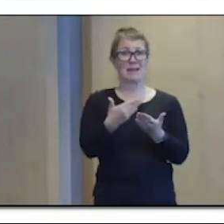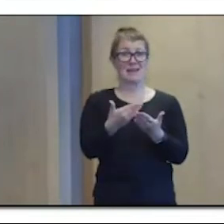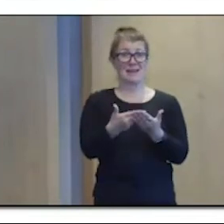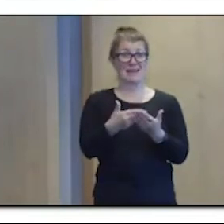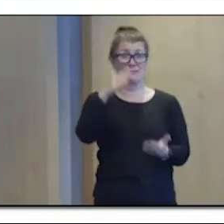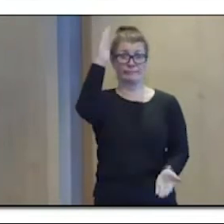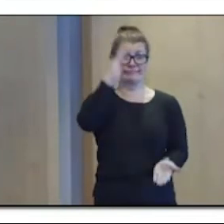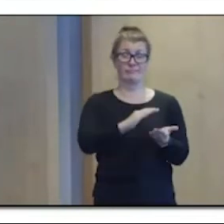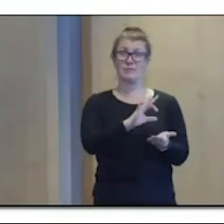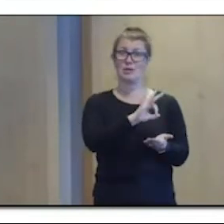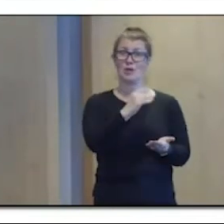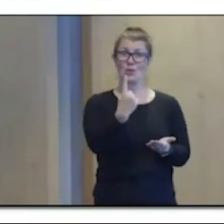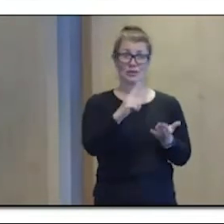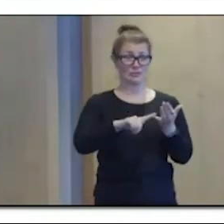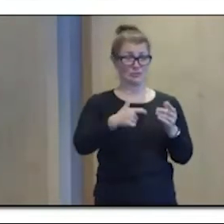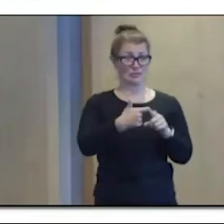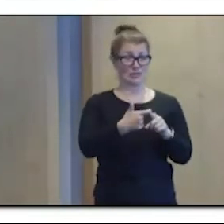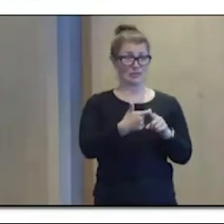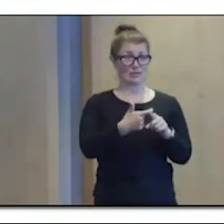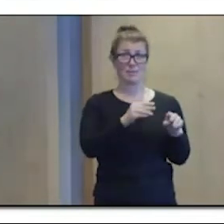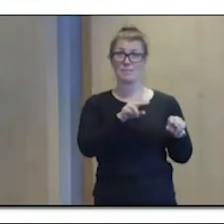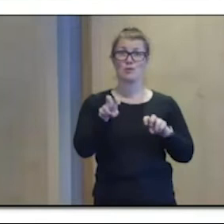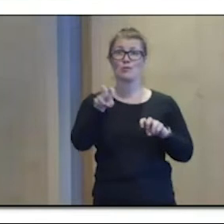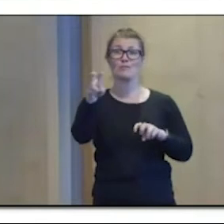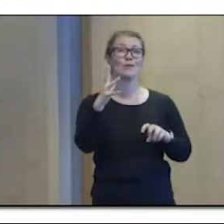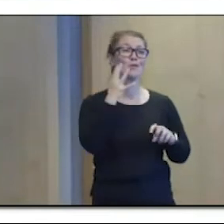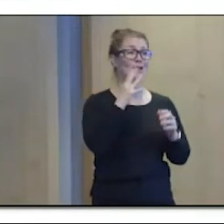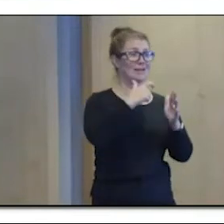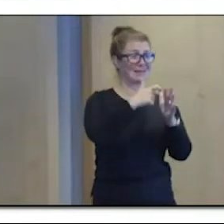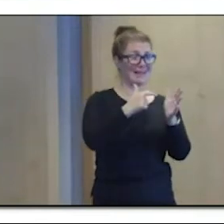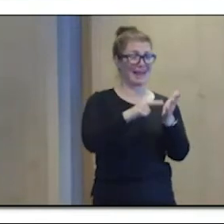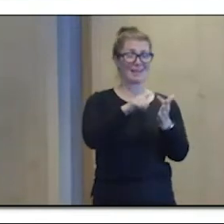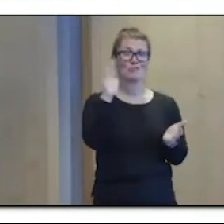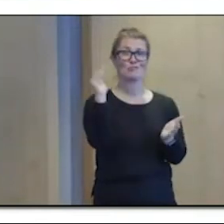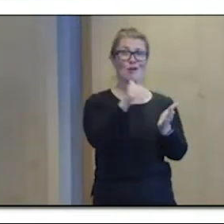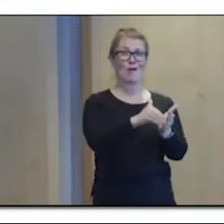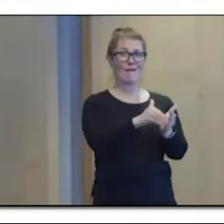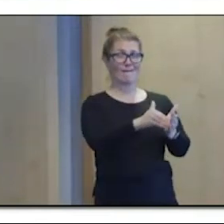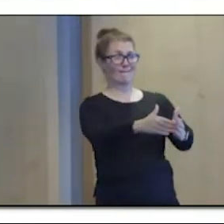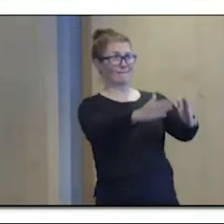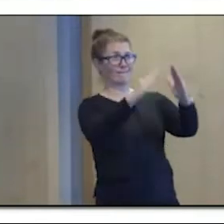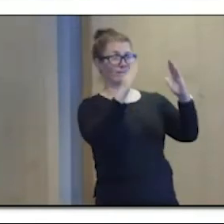was moving when kate arrived at the abbey we were all sat in front of our televisions.